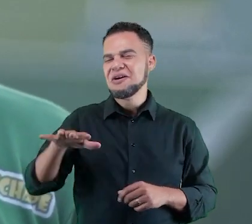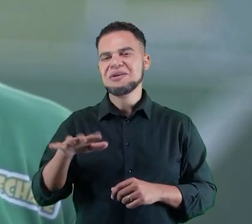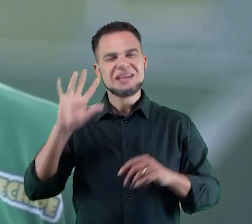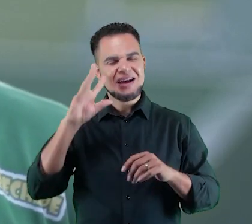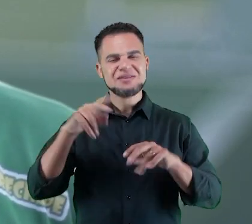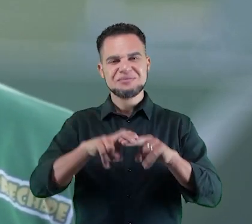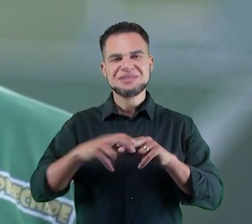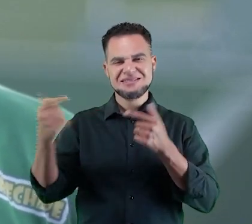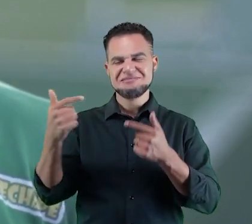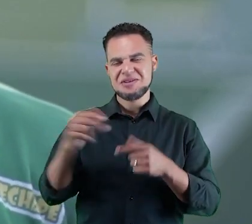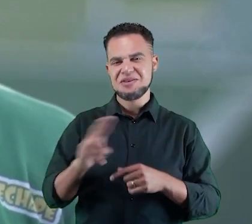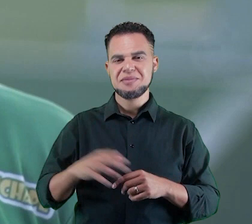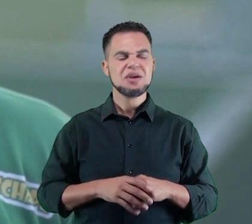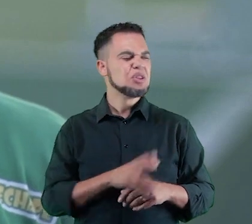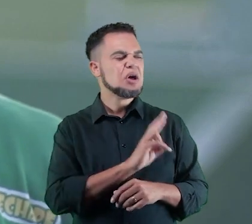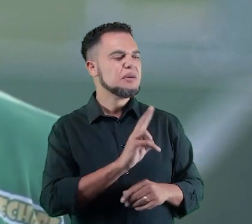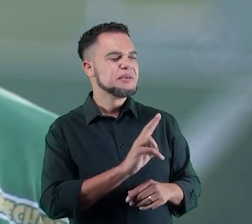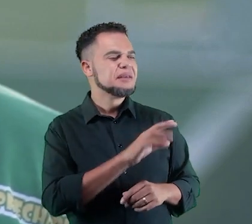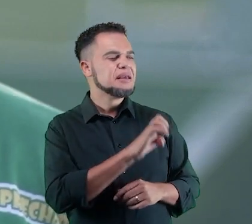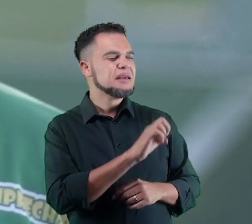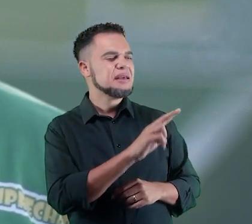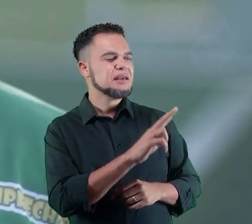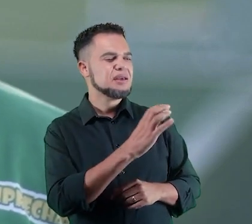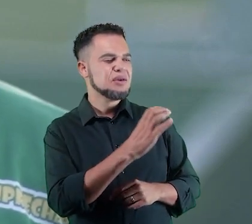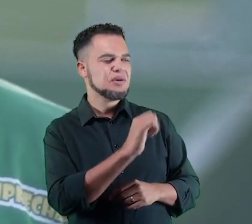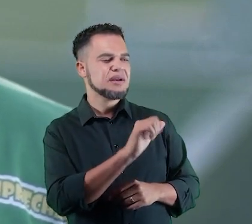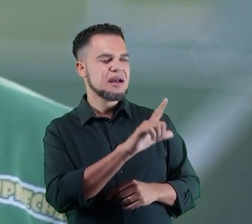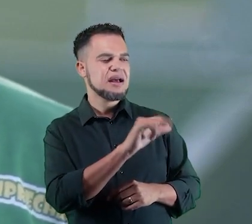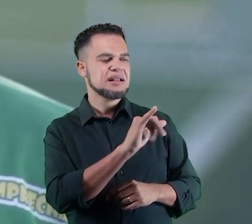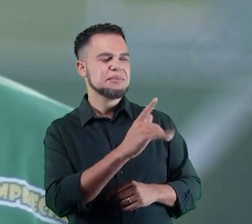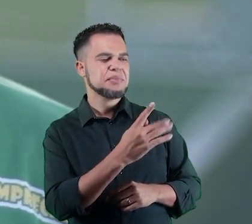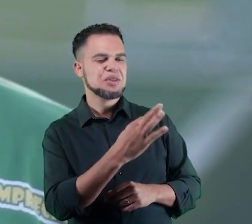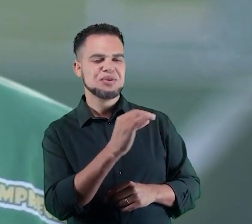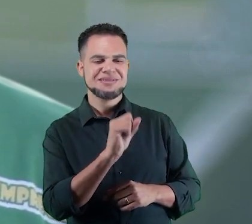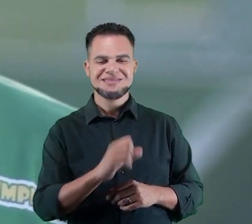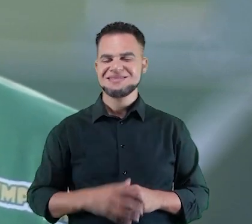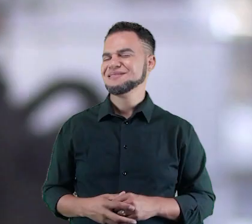aaround the field, everything here, I guess that´s why. How is it called? Eucaliptos Soccer Club.